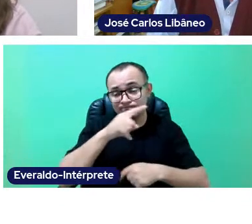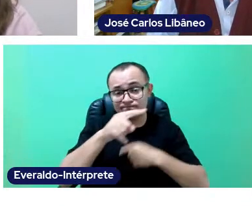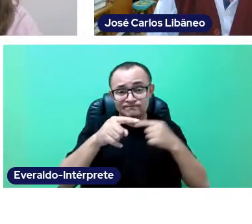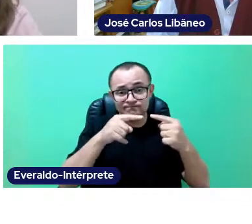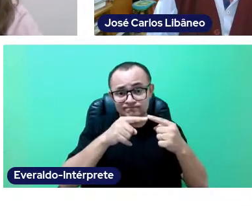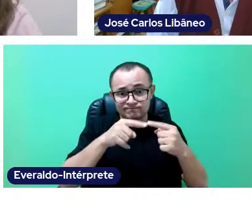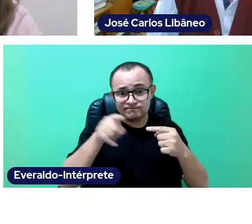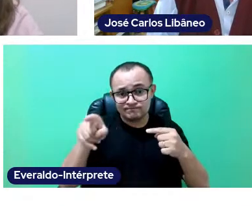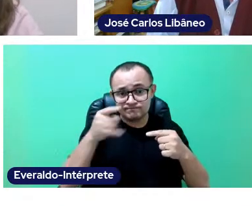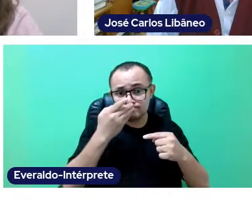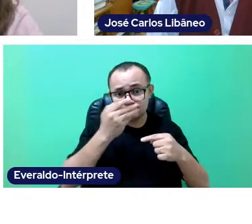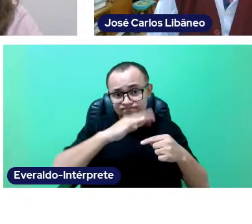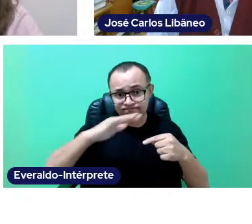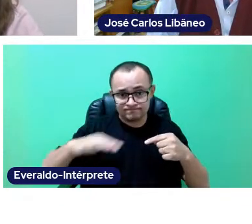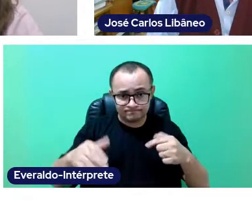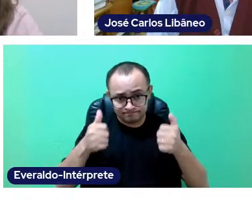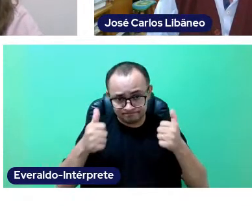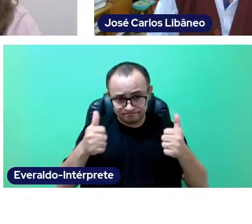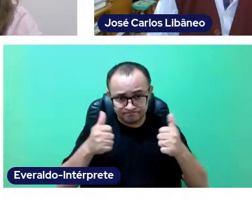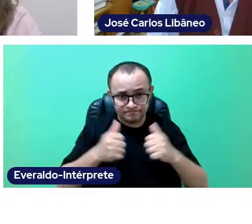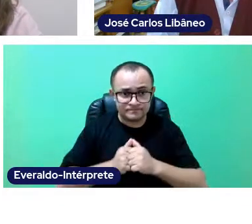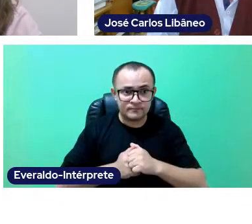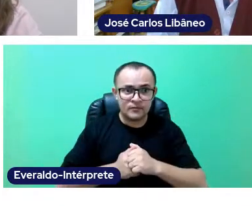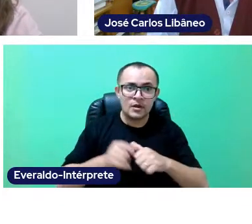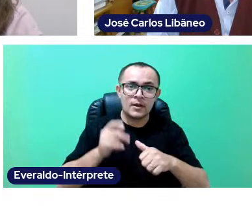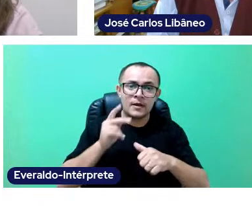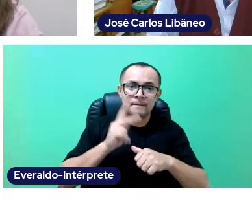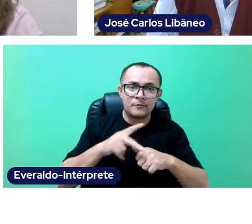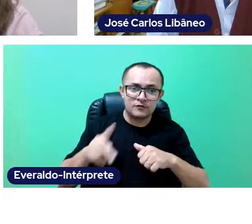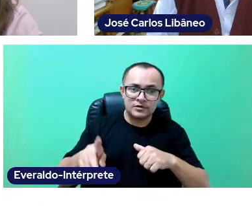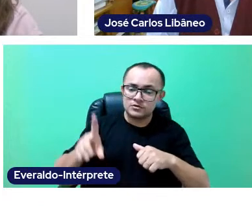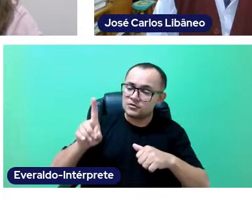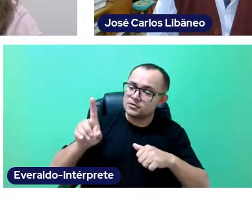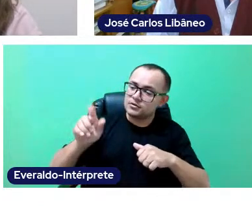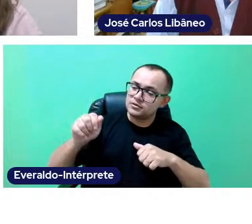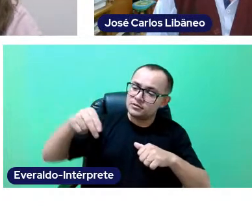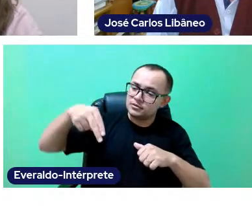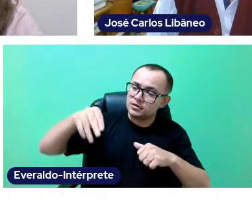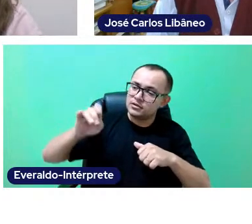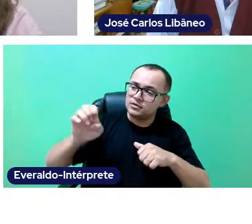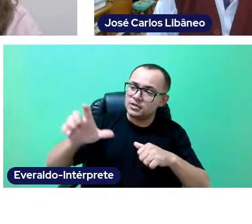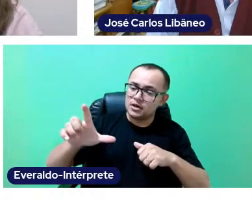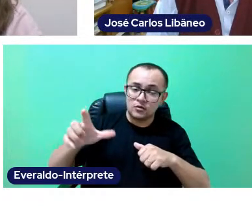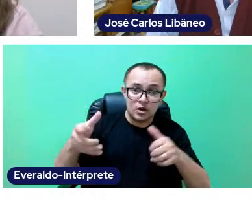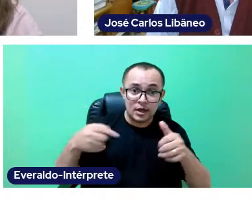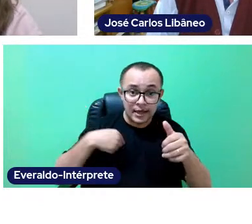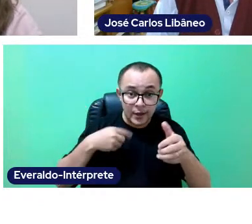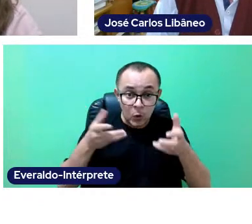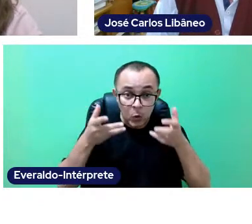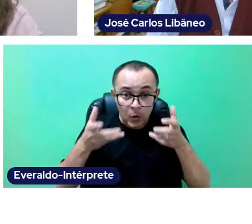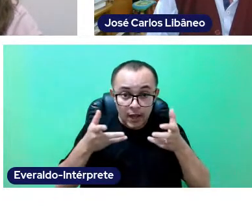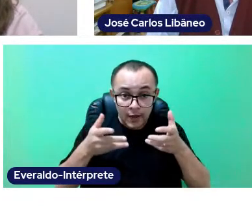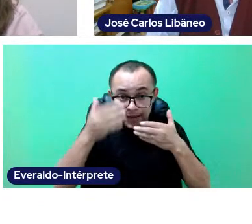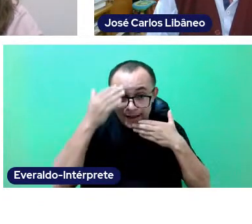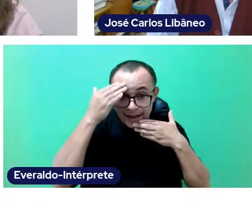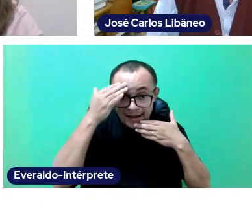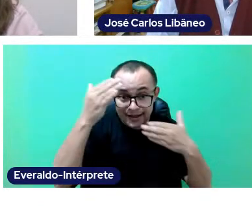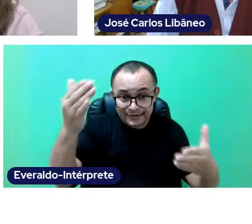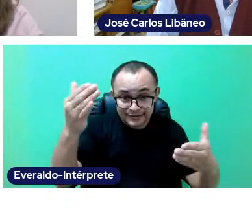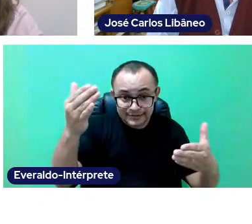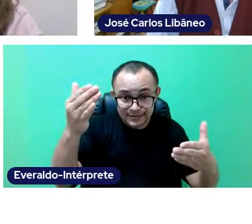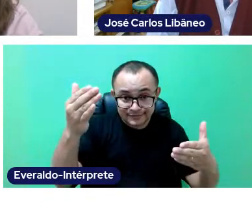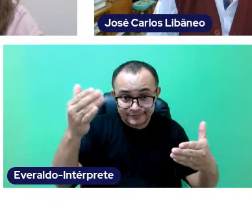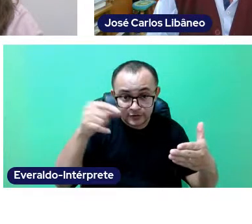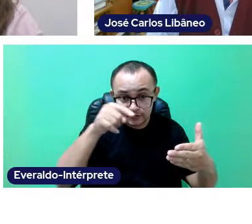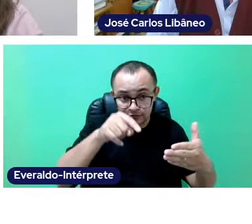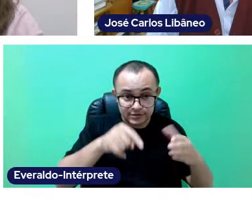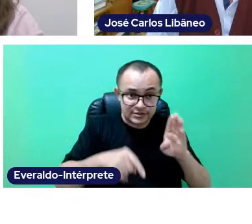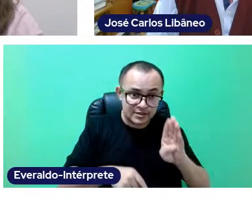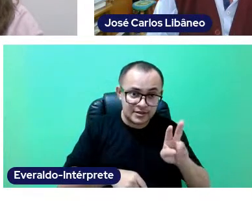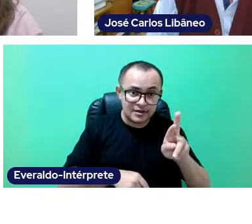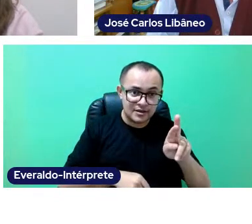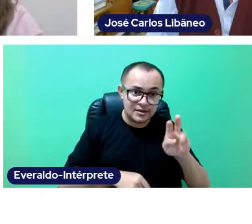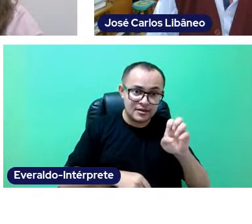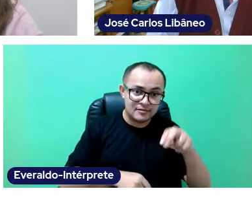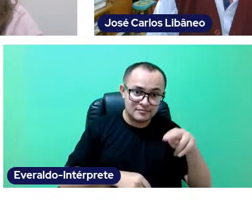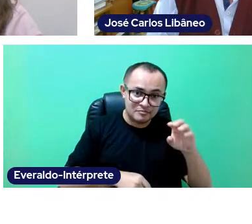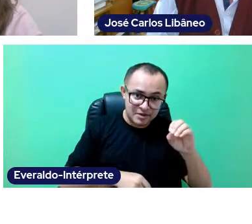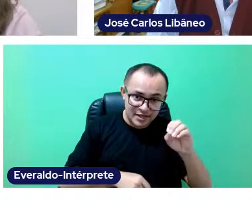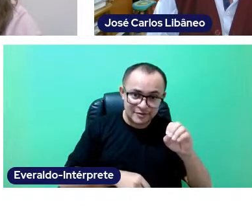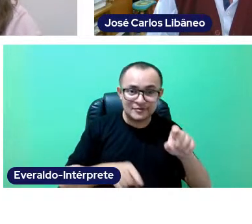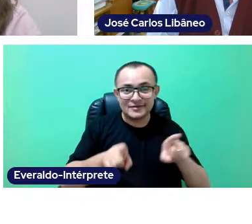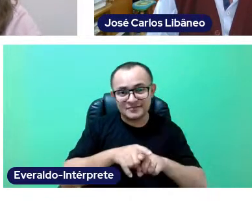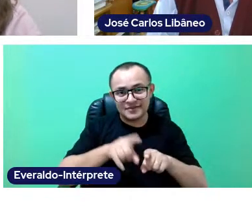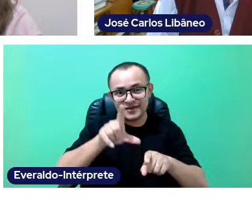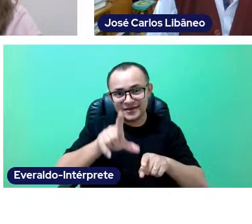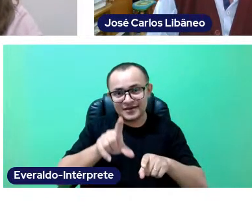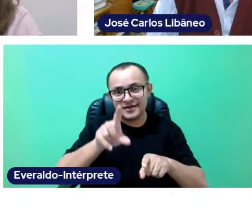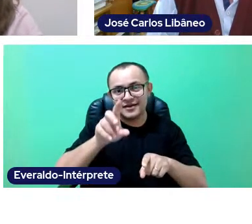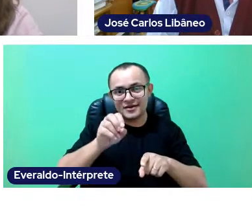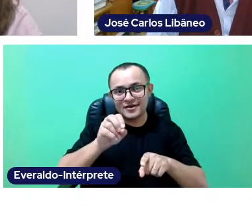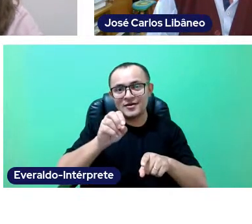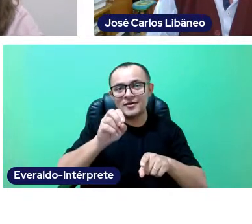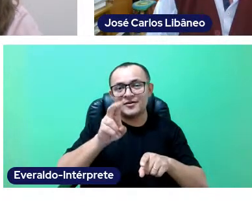Professor Daniel. - Well, I would like to, abose all else, thank Breno, Louize. I know that I gave you guys much work to do, but I am very happy that they insisted for me to be here.